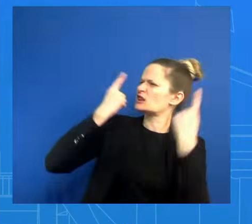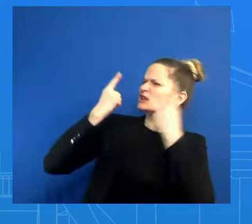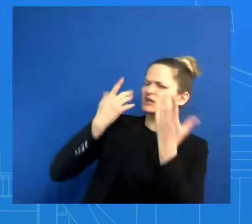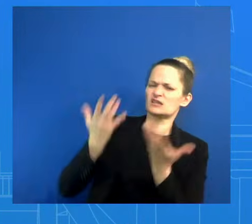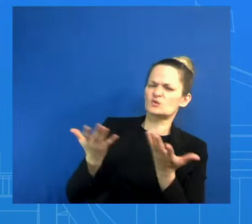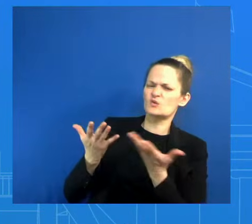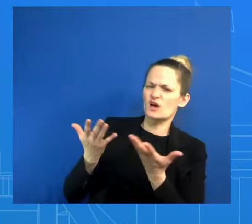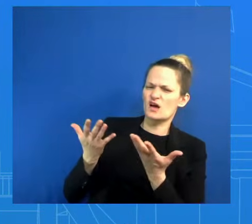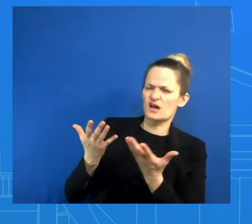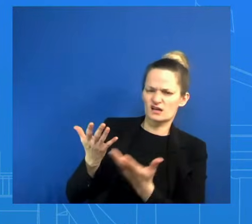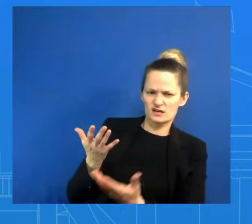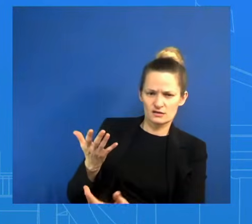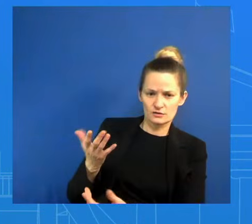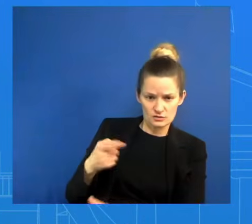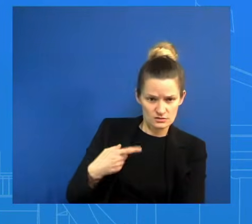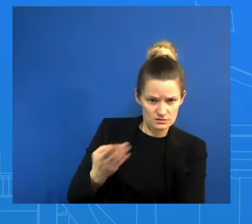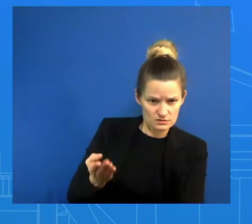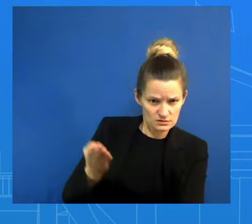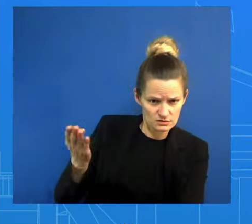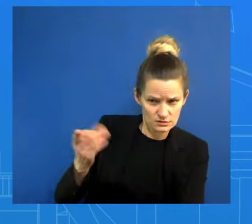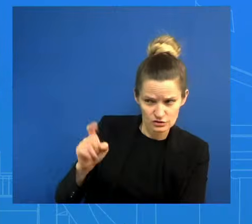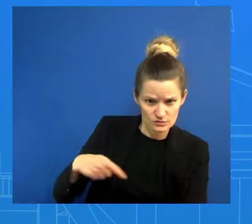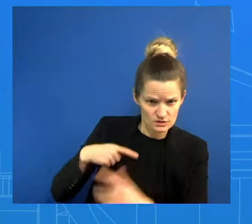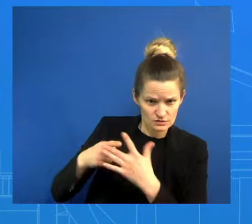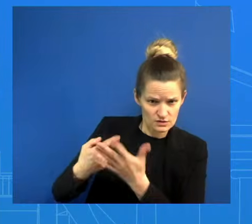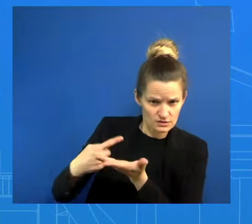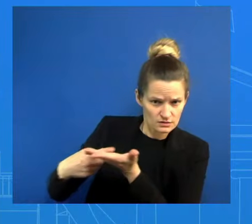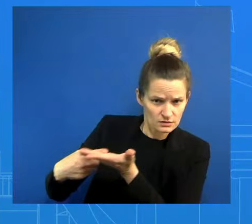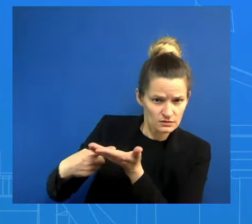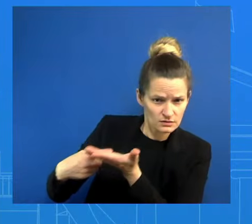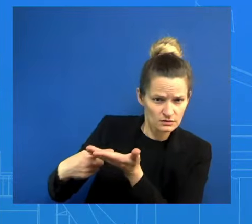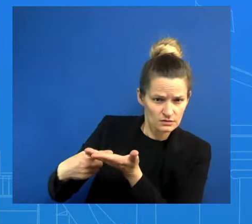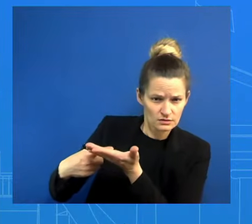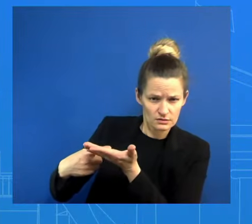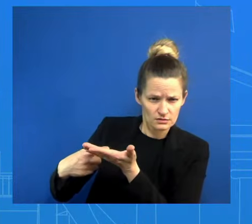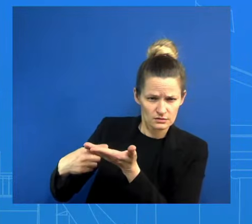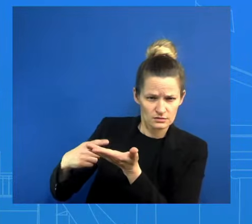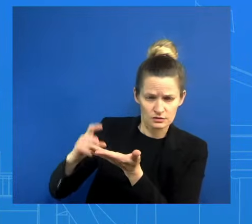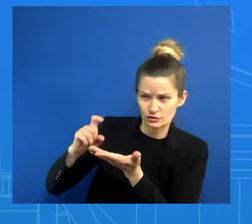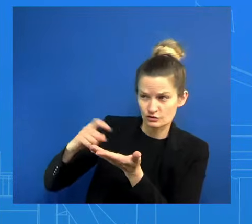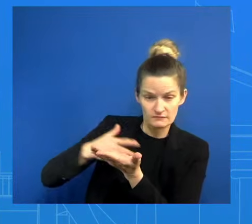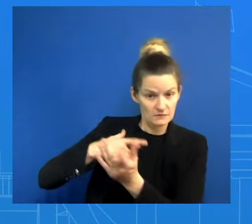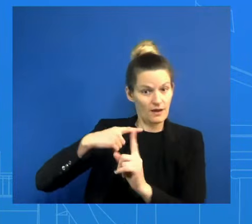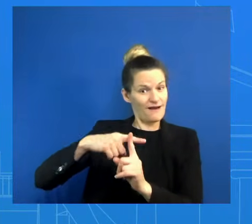Should it heighten hopes that Paul Whelan could be brought home? I'm wondering if you can just set expectations